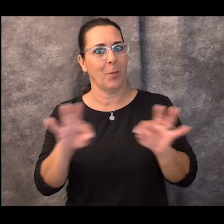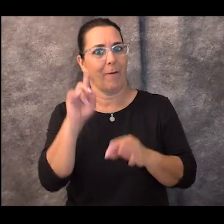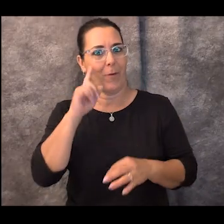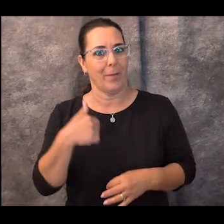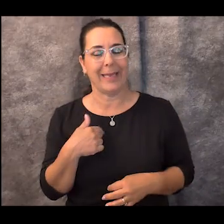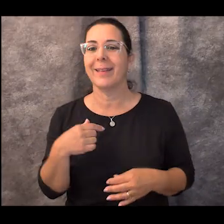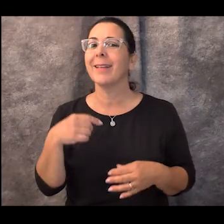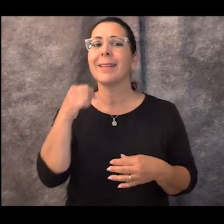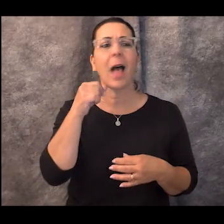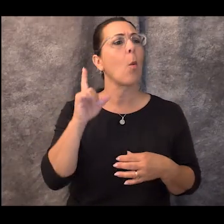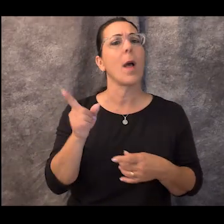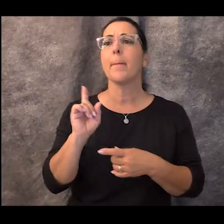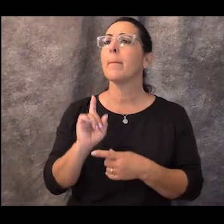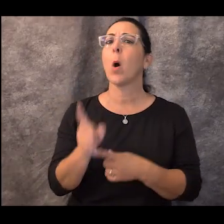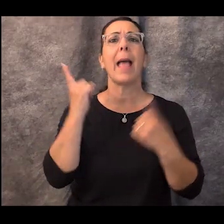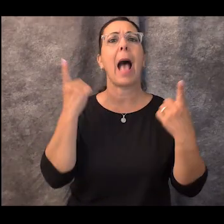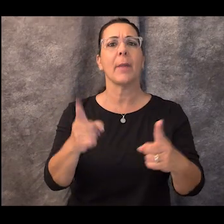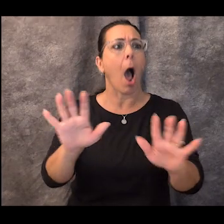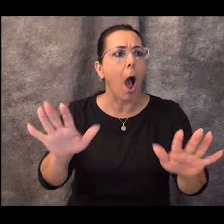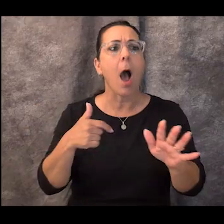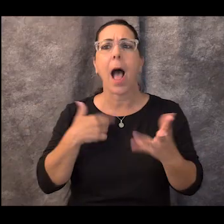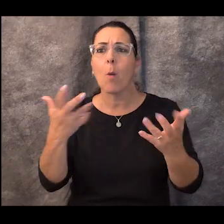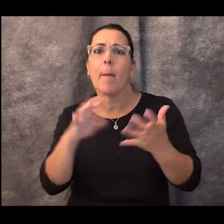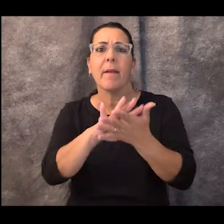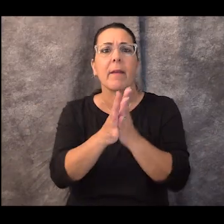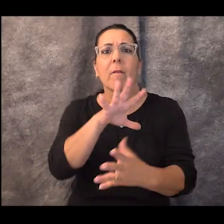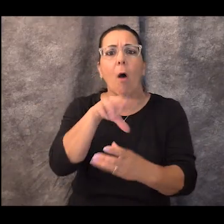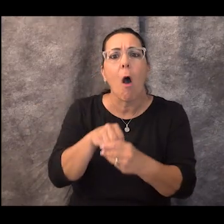It was just always something that I thought, "This really matters."